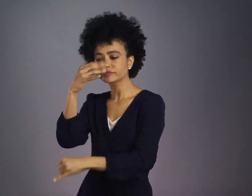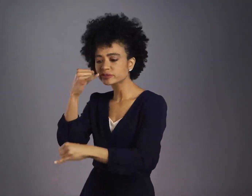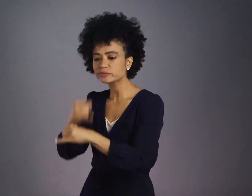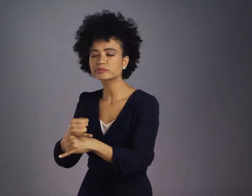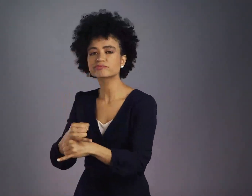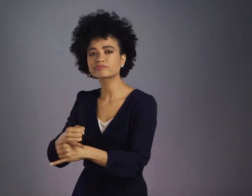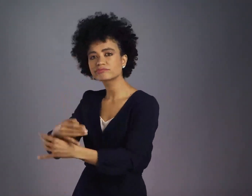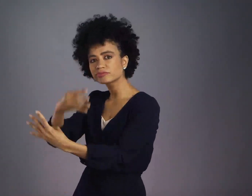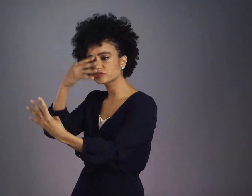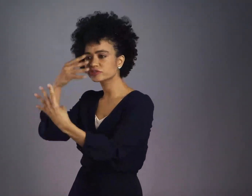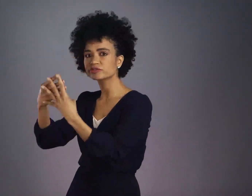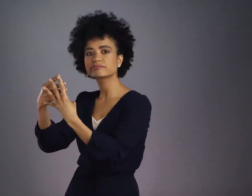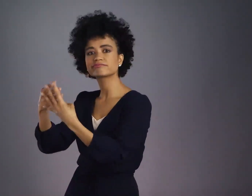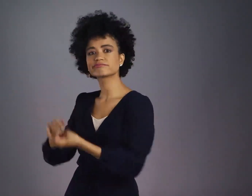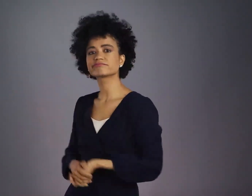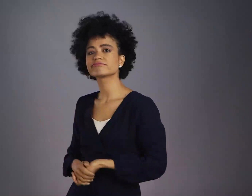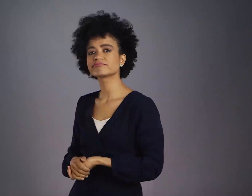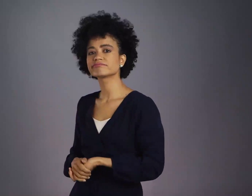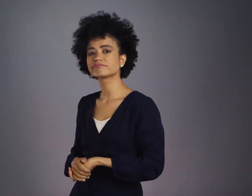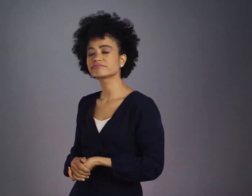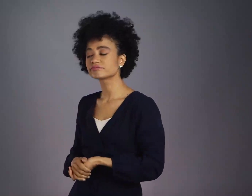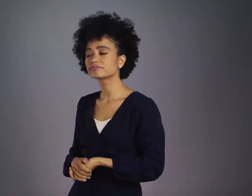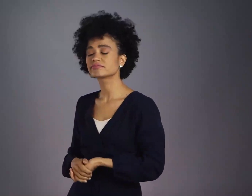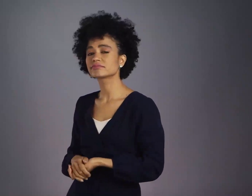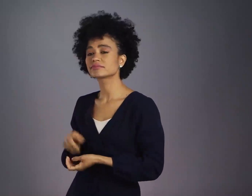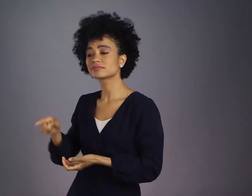sanitariums, hospitals, and jails.